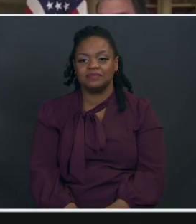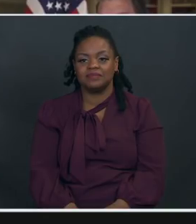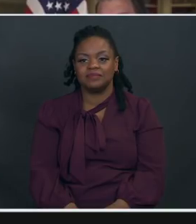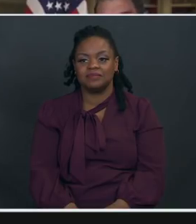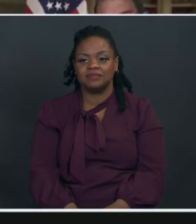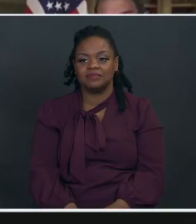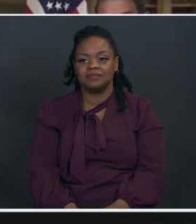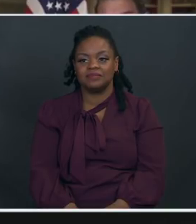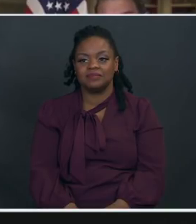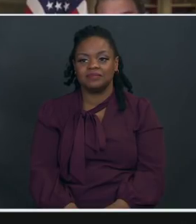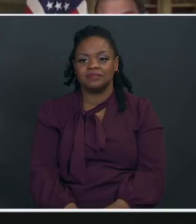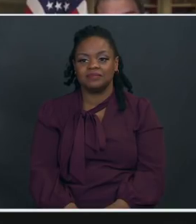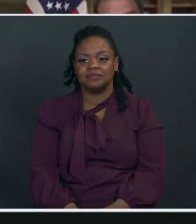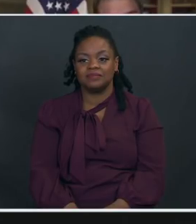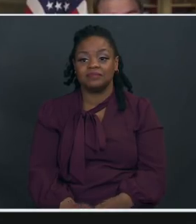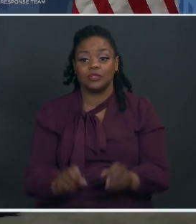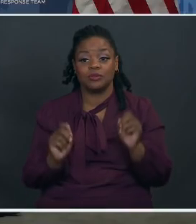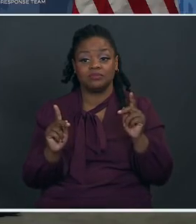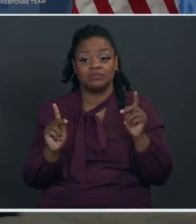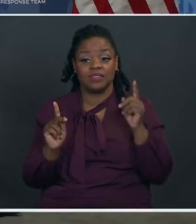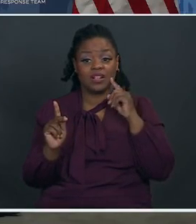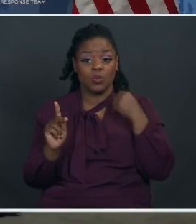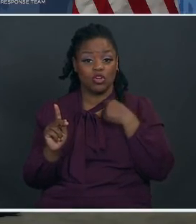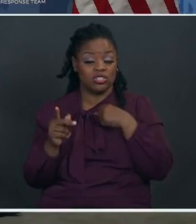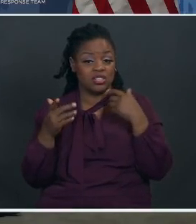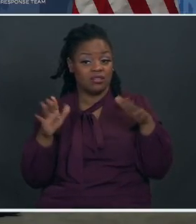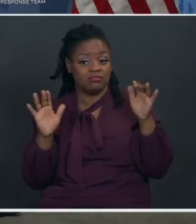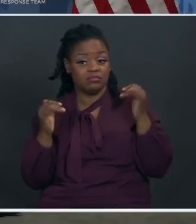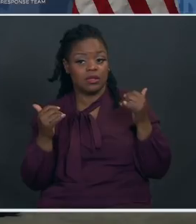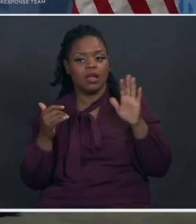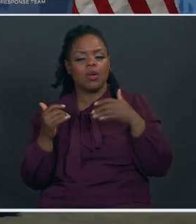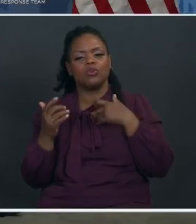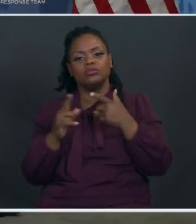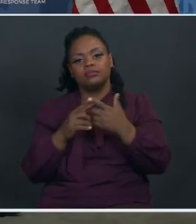Mr. Zients: Okay, I think we're going to wrap it up for you. I want to thank everybody for joining us.